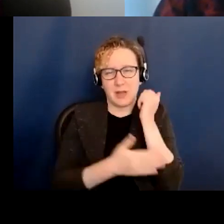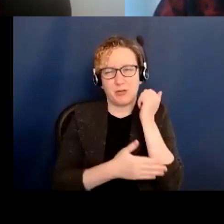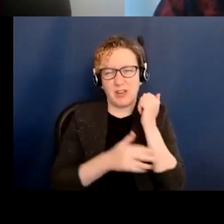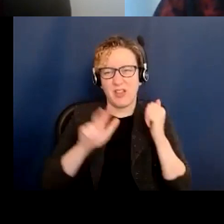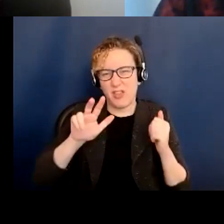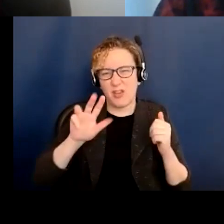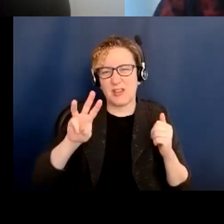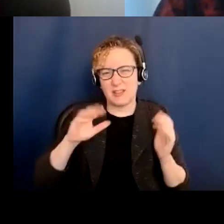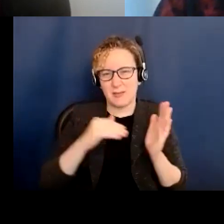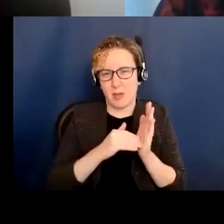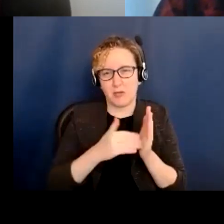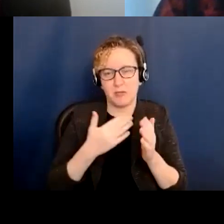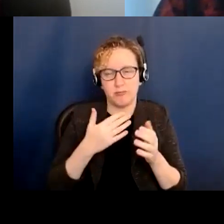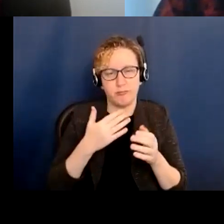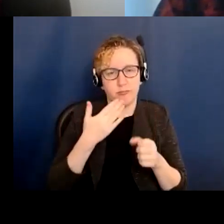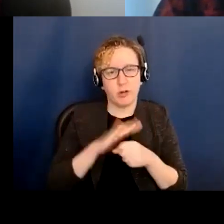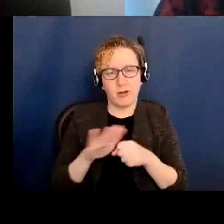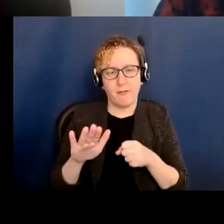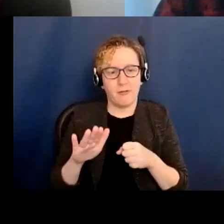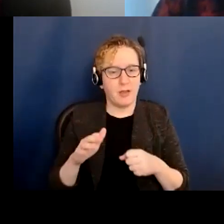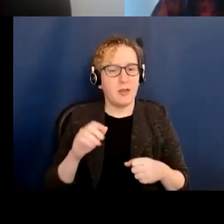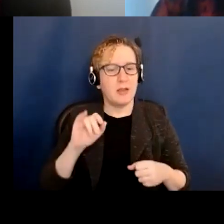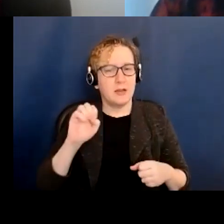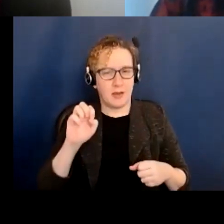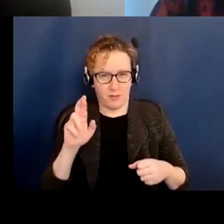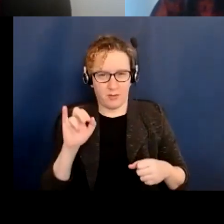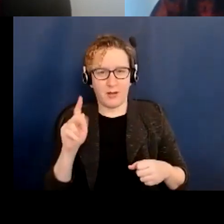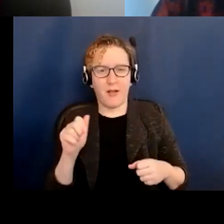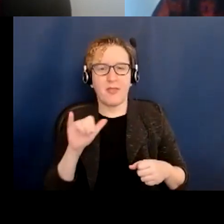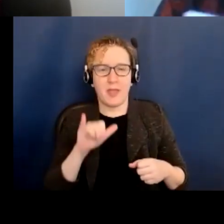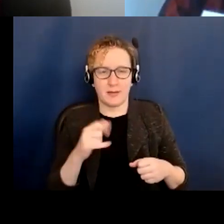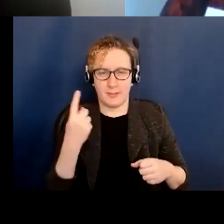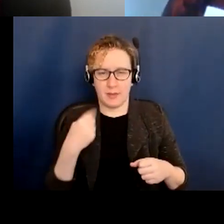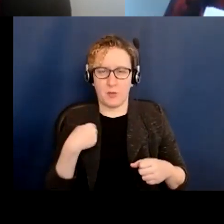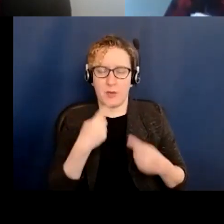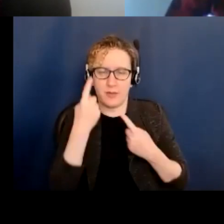That is something we take into consideration for all fellows if you are traveling